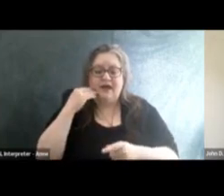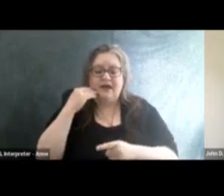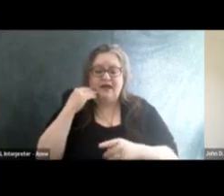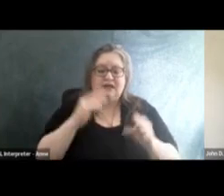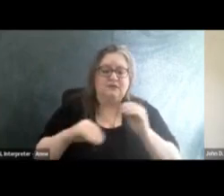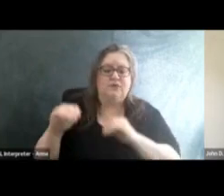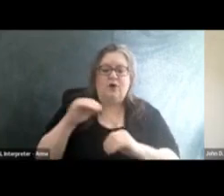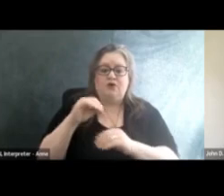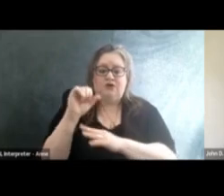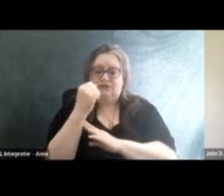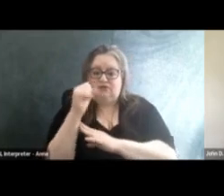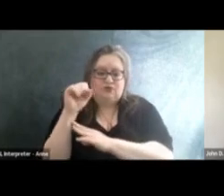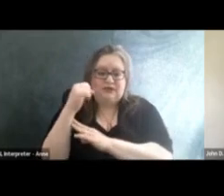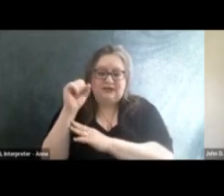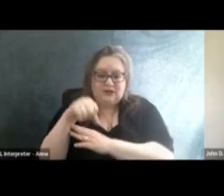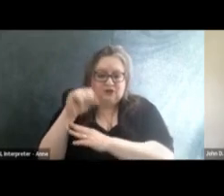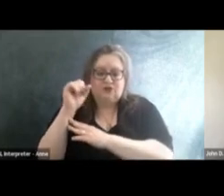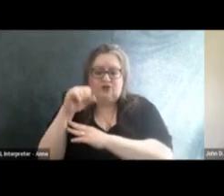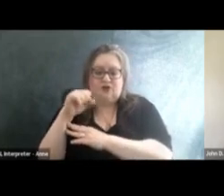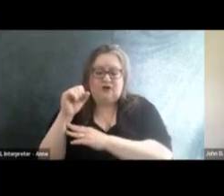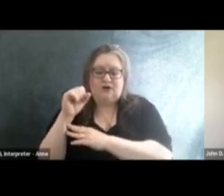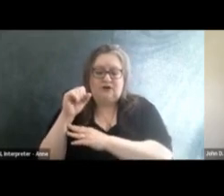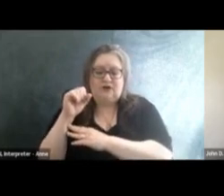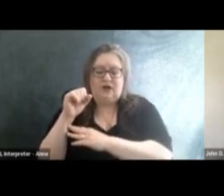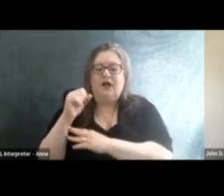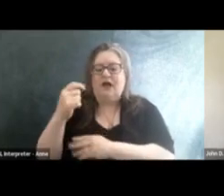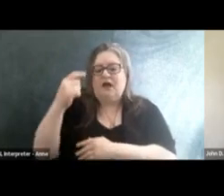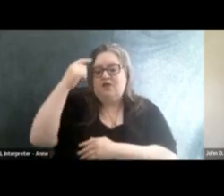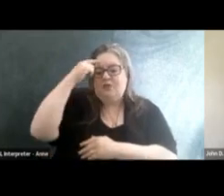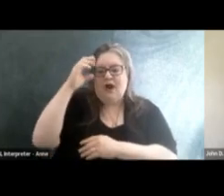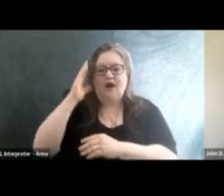that there. Twisting, turning, the brain will move within the